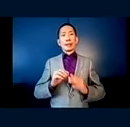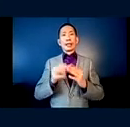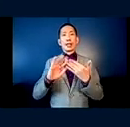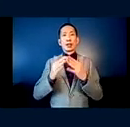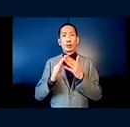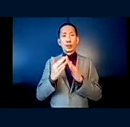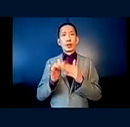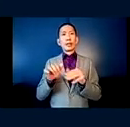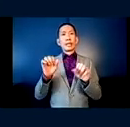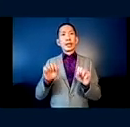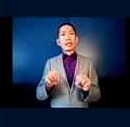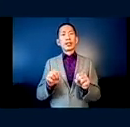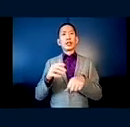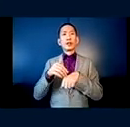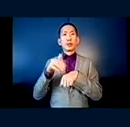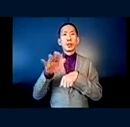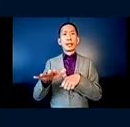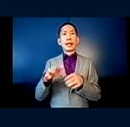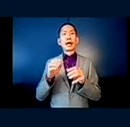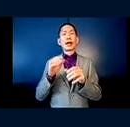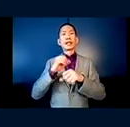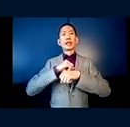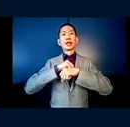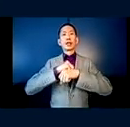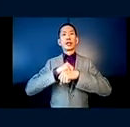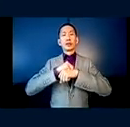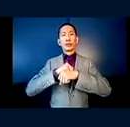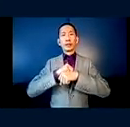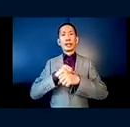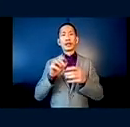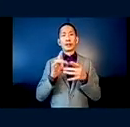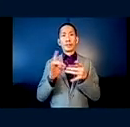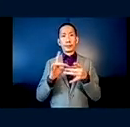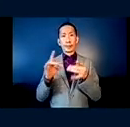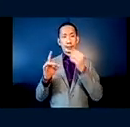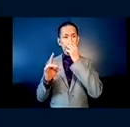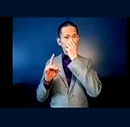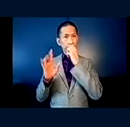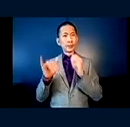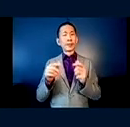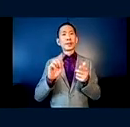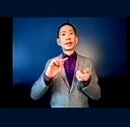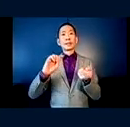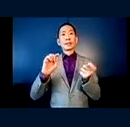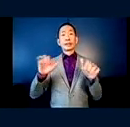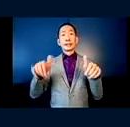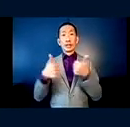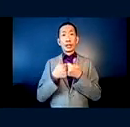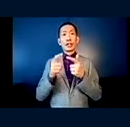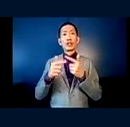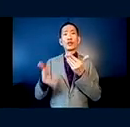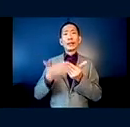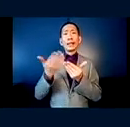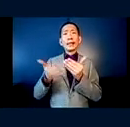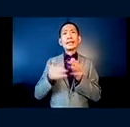IDENTIFY AMBASSADORS IN THE COMMUNITY THAT COULD RELAY IMMUNIZATION MESSAGE. THERE ARE THE CHALLENGES TO